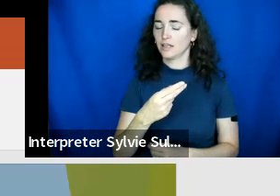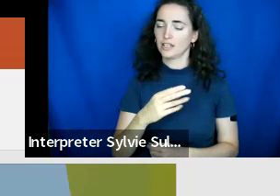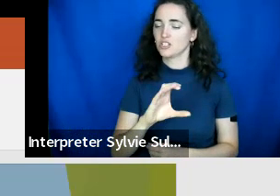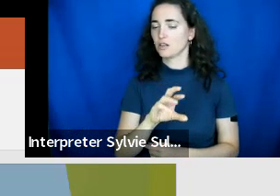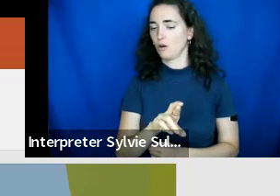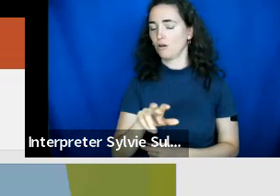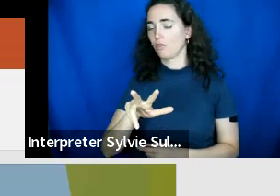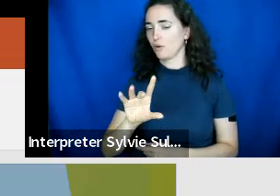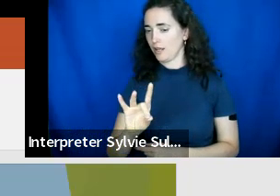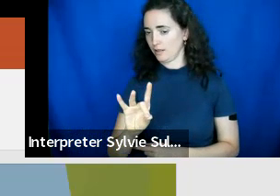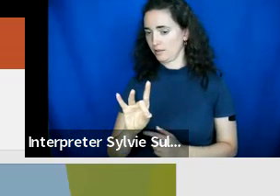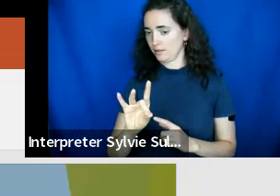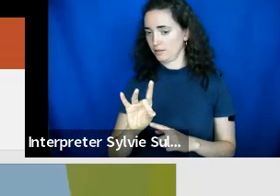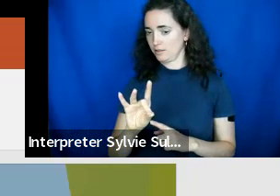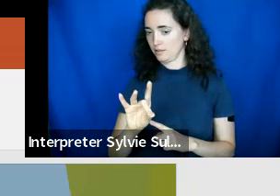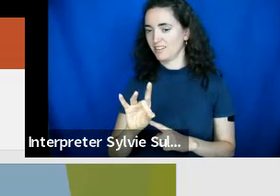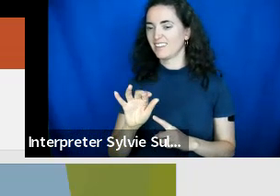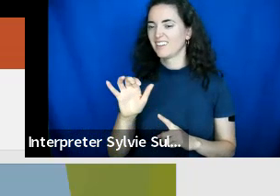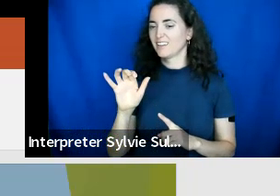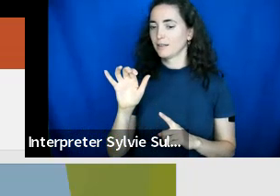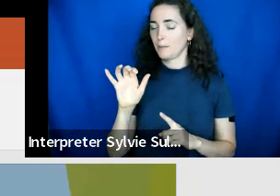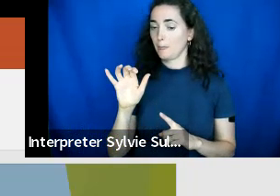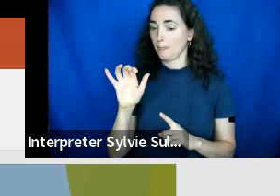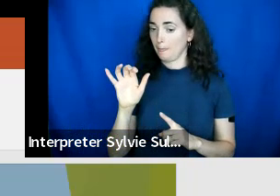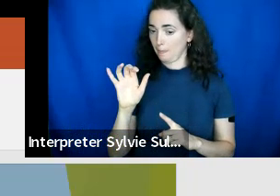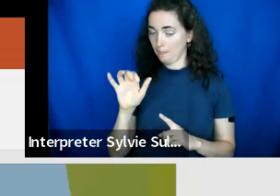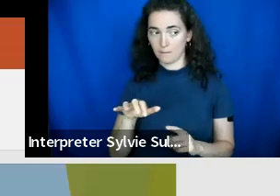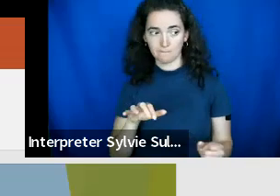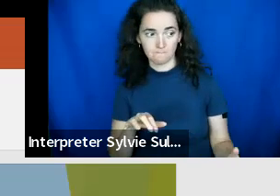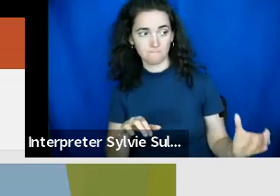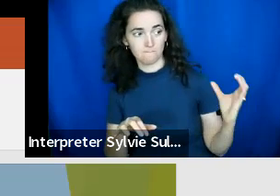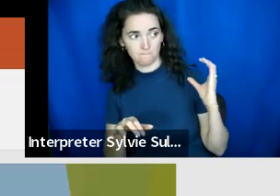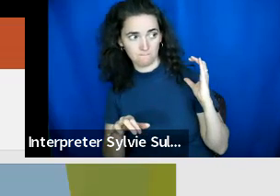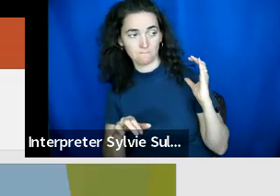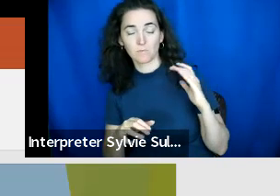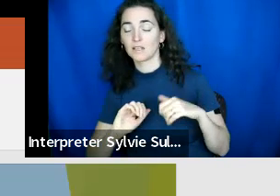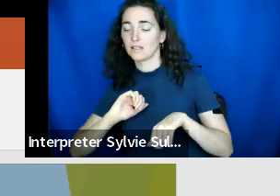That is a that. Ask that we form a working group.